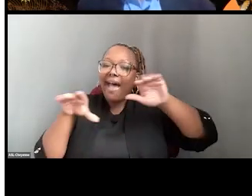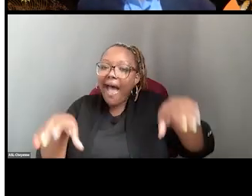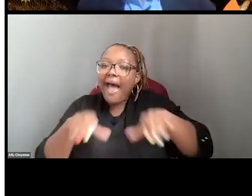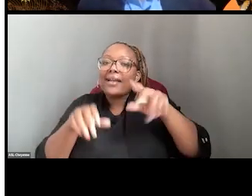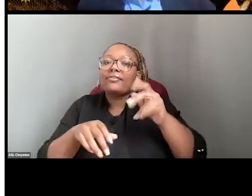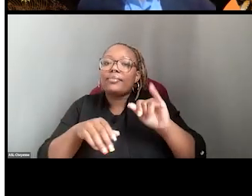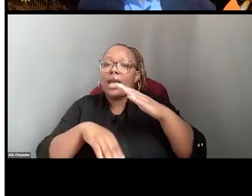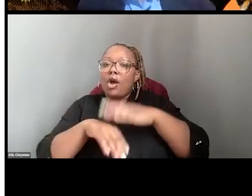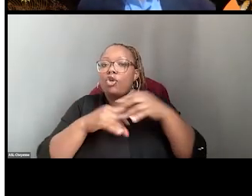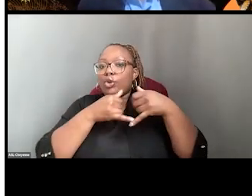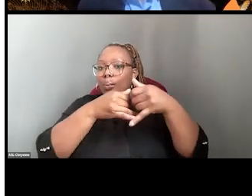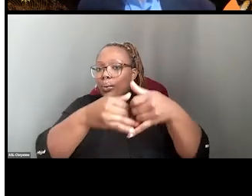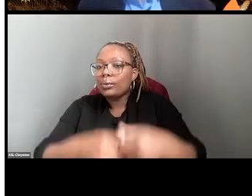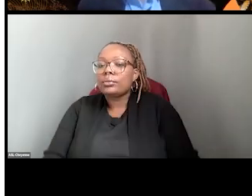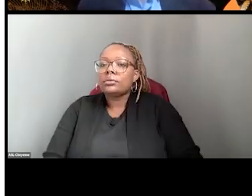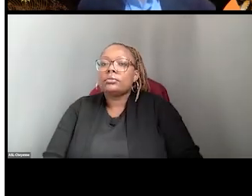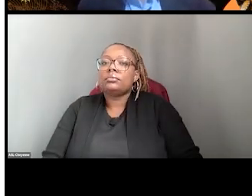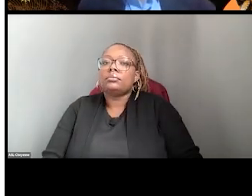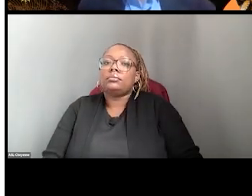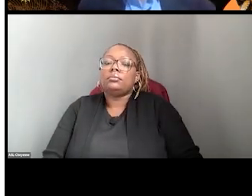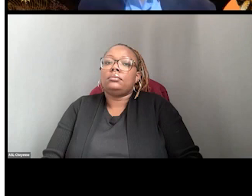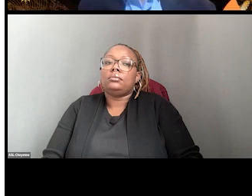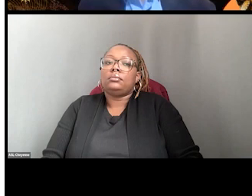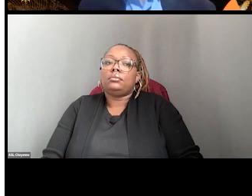The other thing here, keys to success is make sure that in terms of your funding